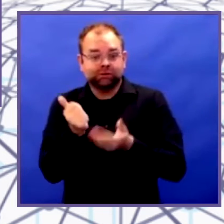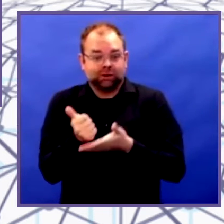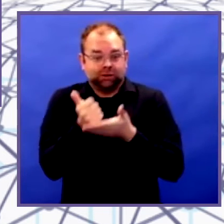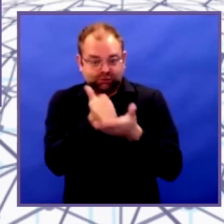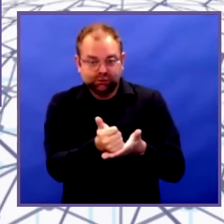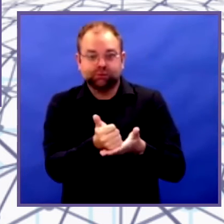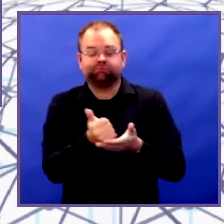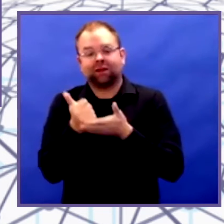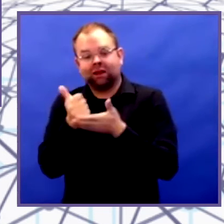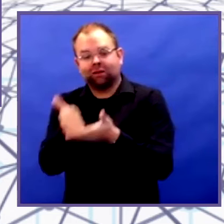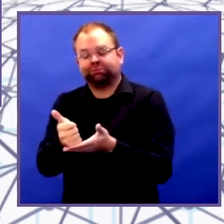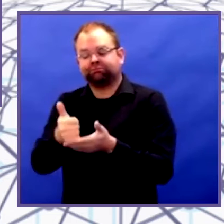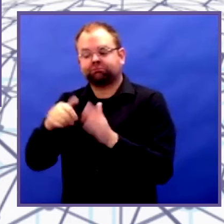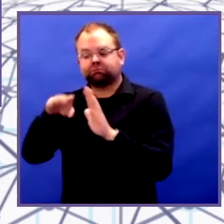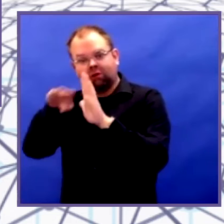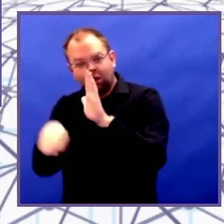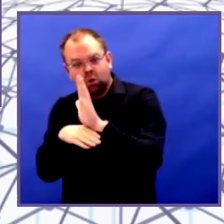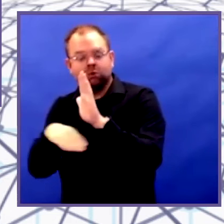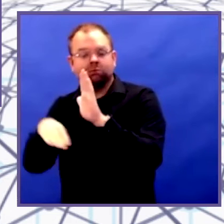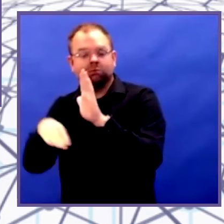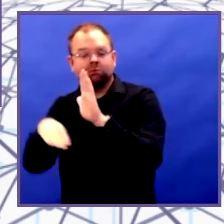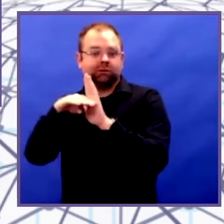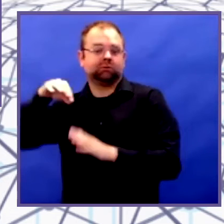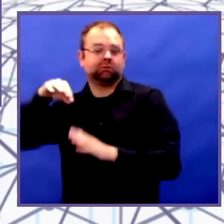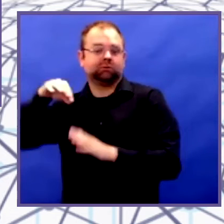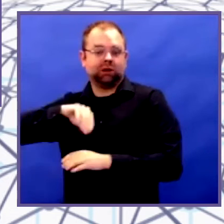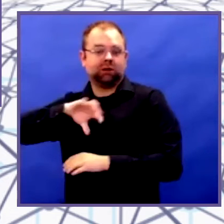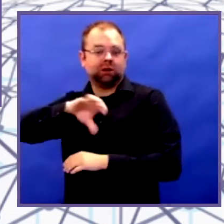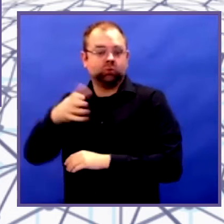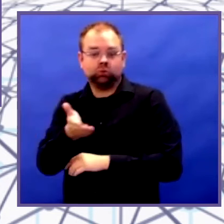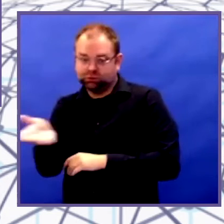We need to further embrace and develop the potential of digital assistive technology